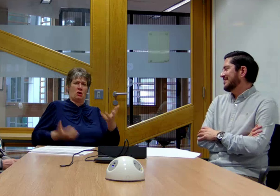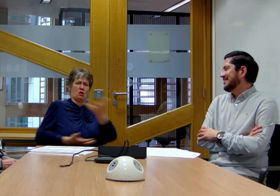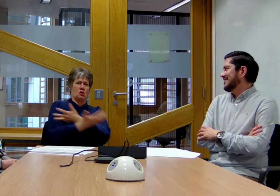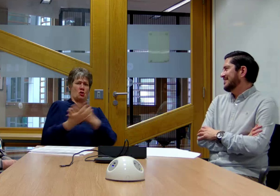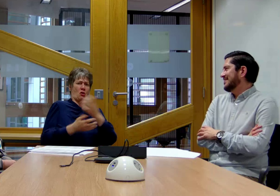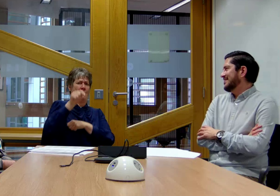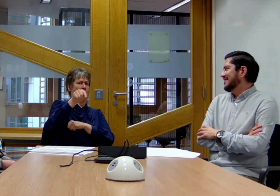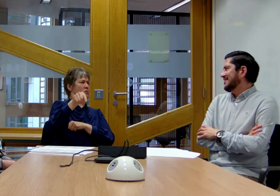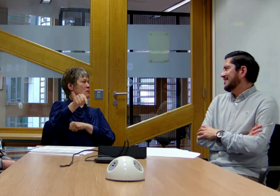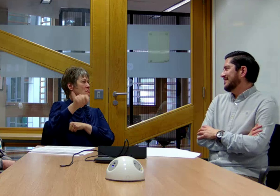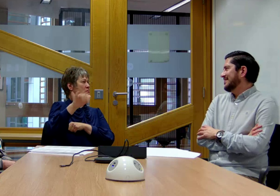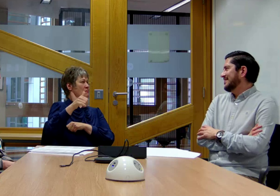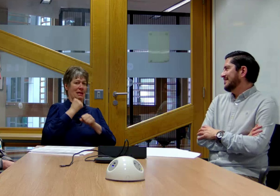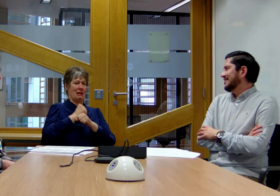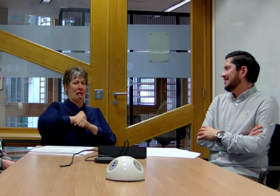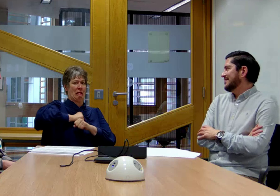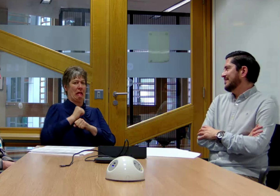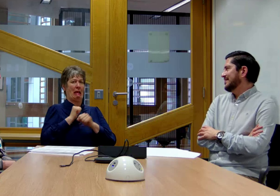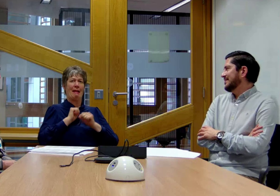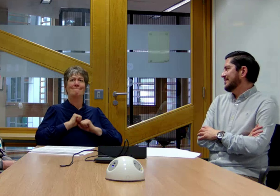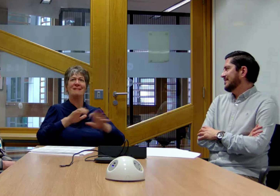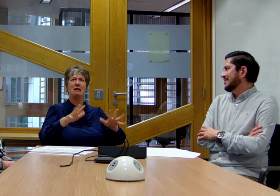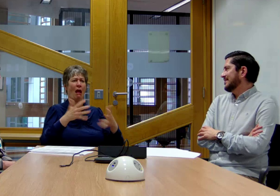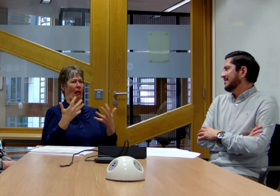issue, maybe when it's not been discussed a lot in the Gaelic media, we have to come